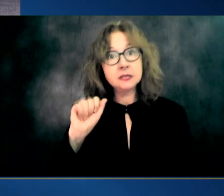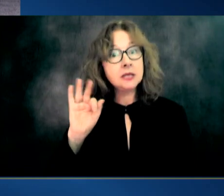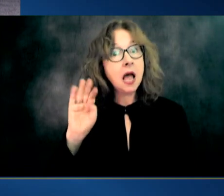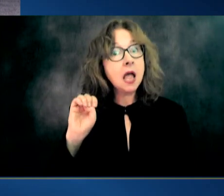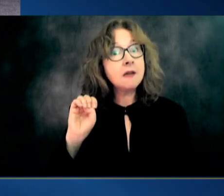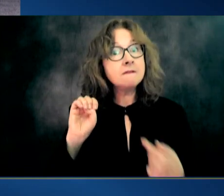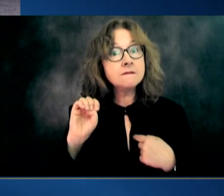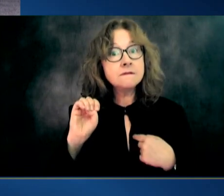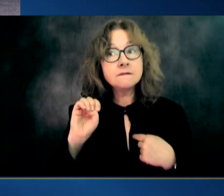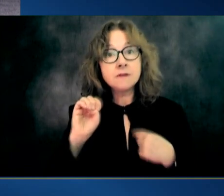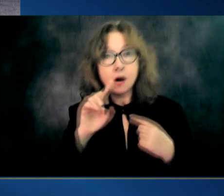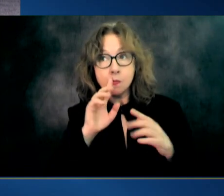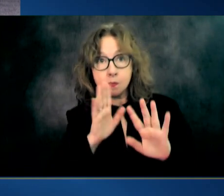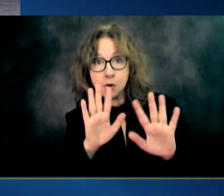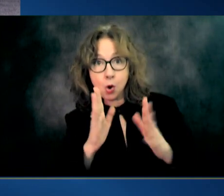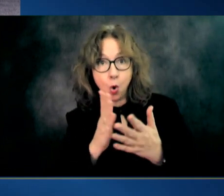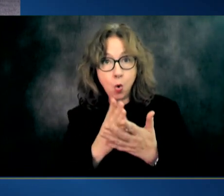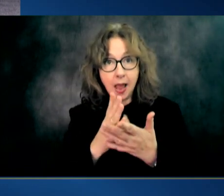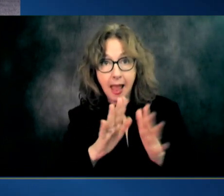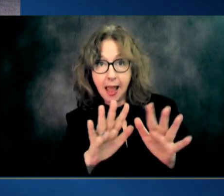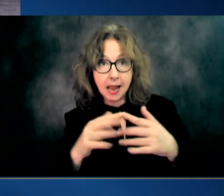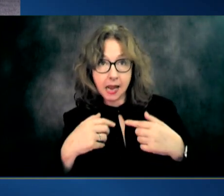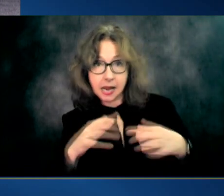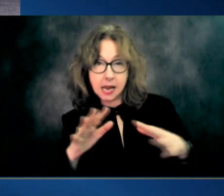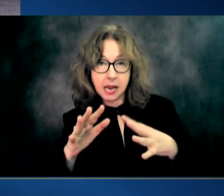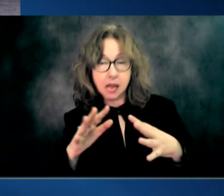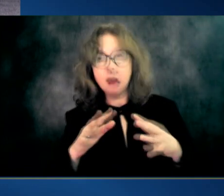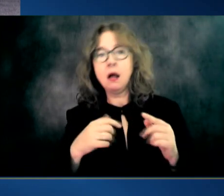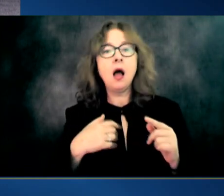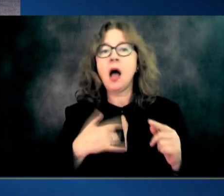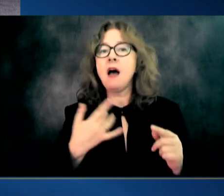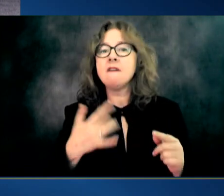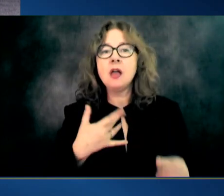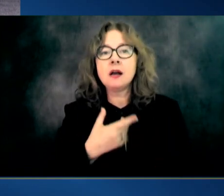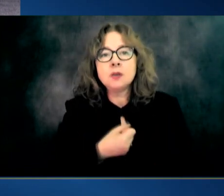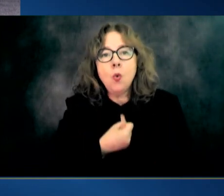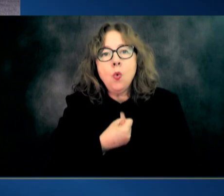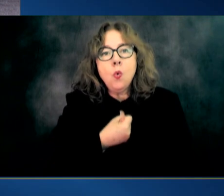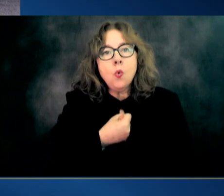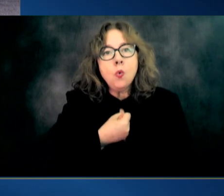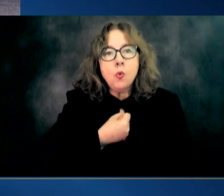And I felt like I could -- I felt like I was holding my breath until